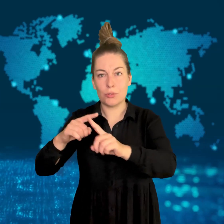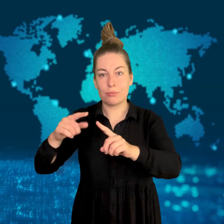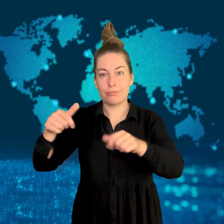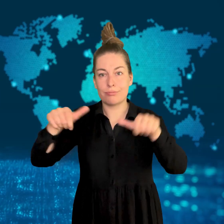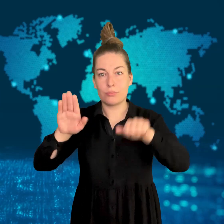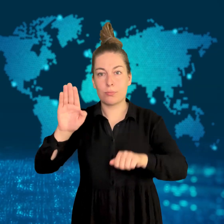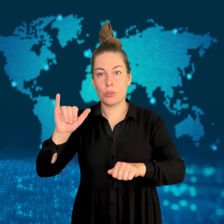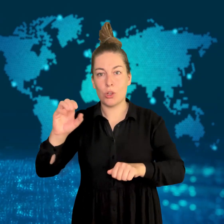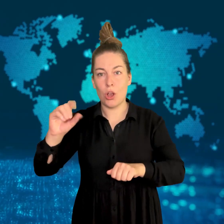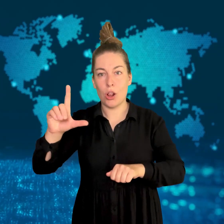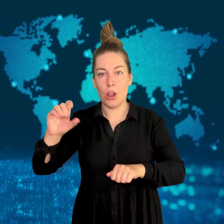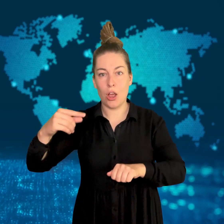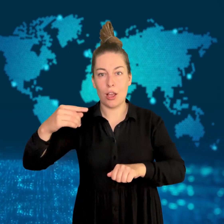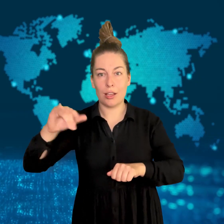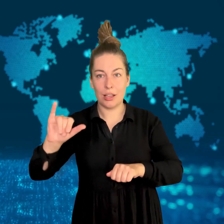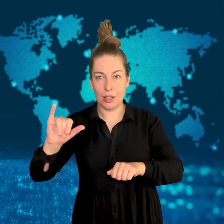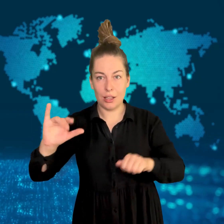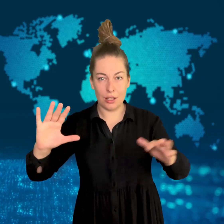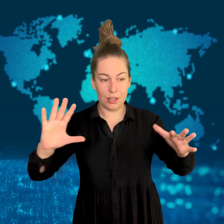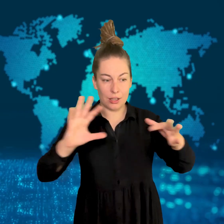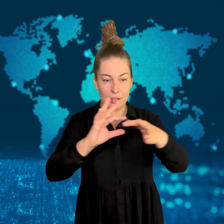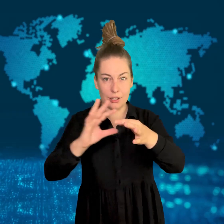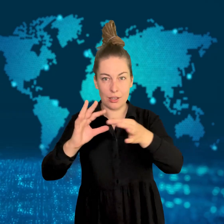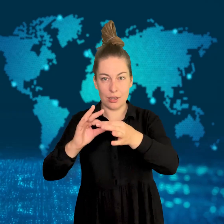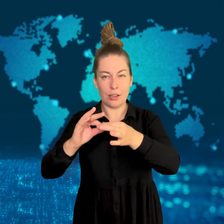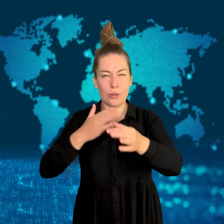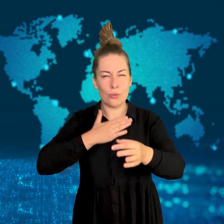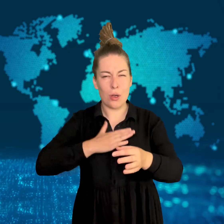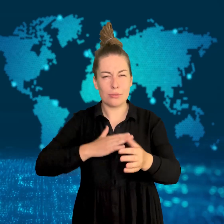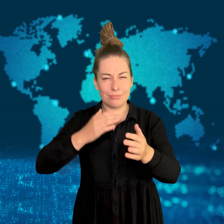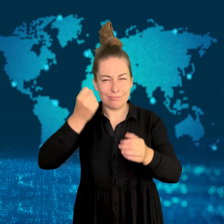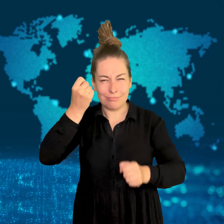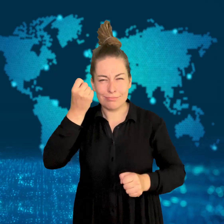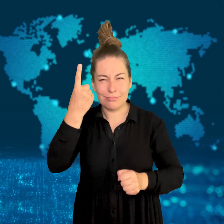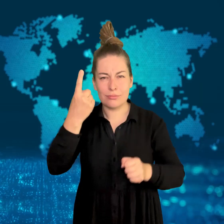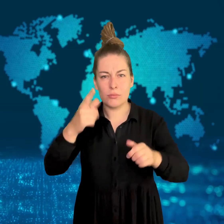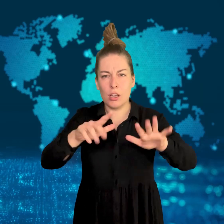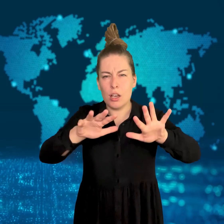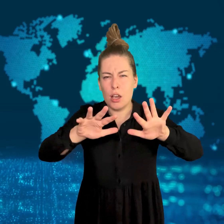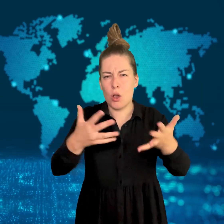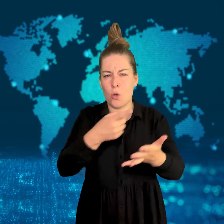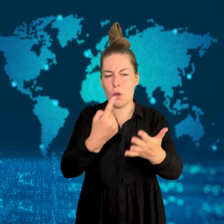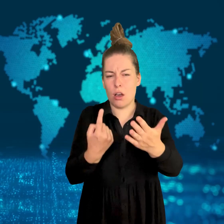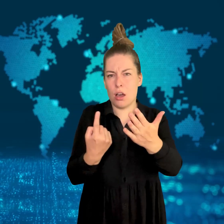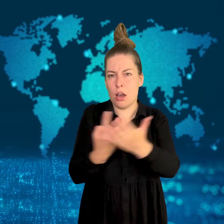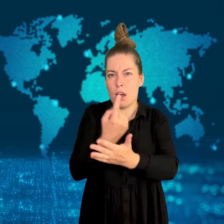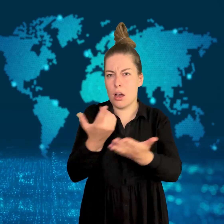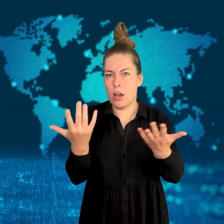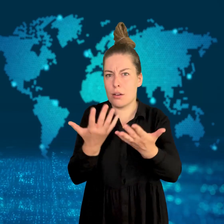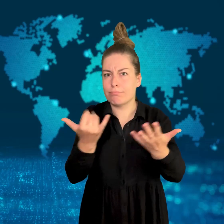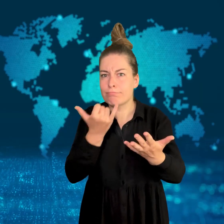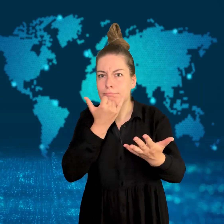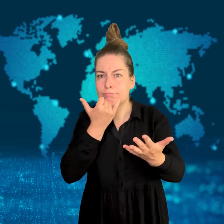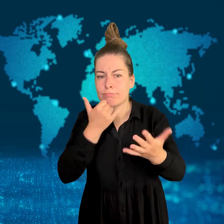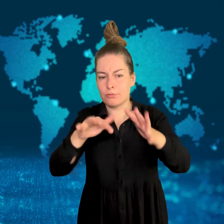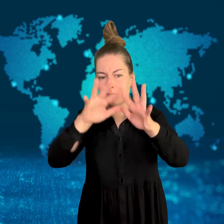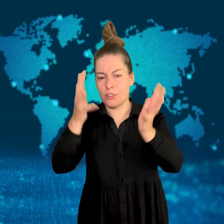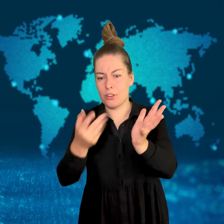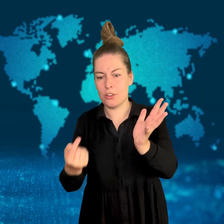and weather patterns, sea ice, land ice, ice shelves,